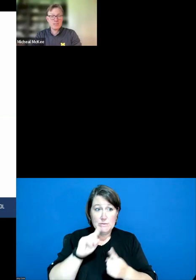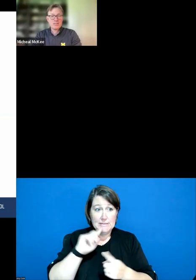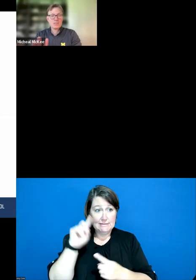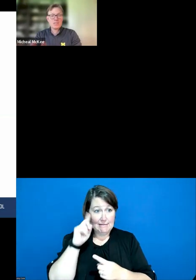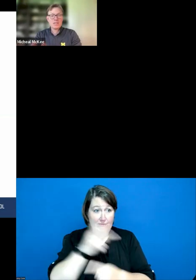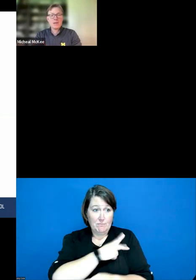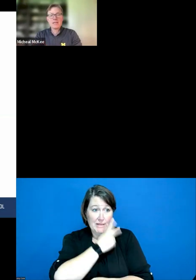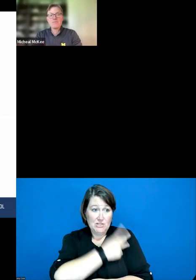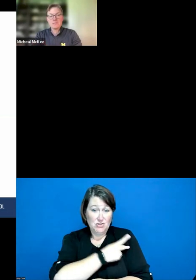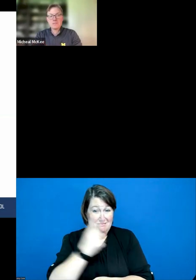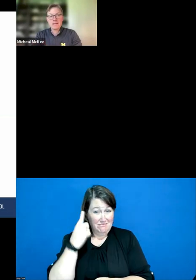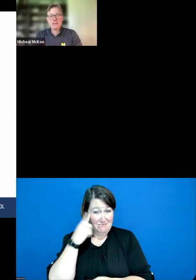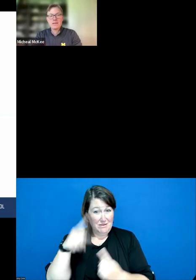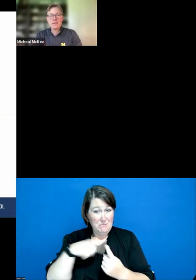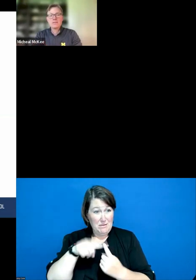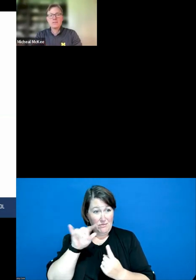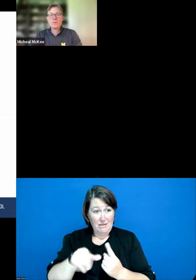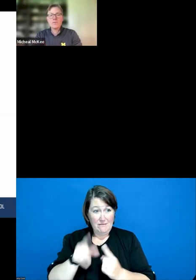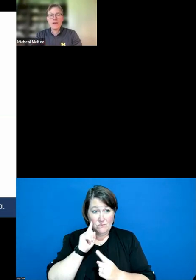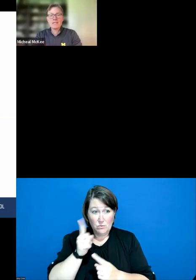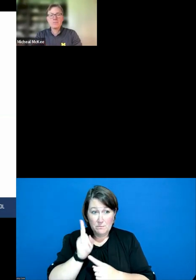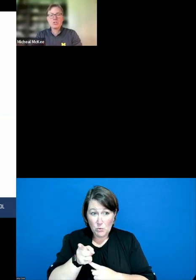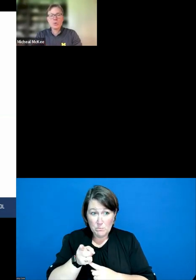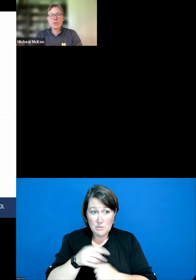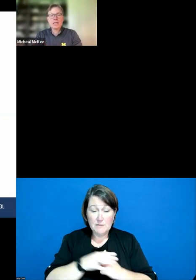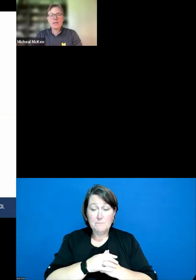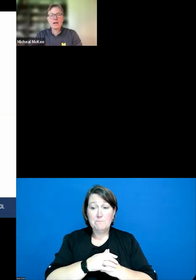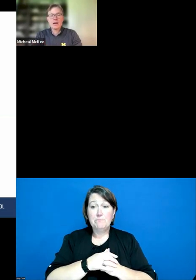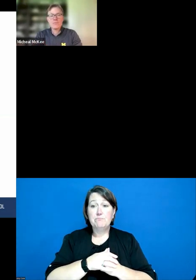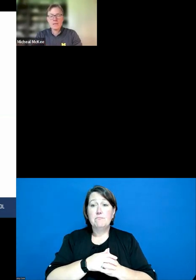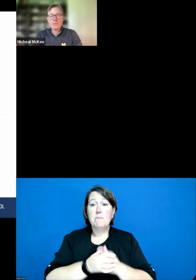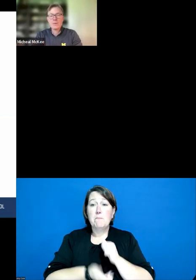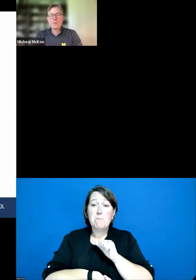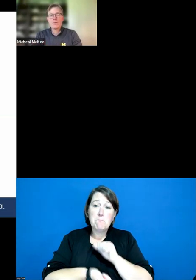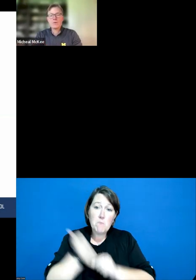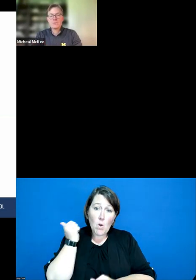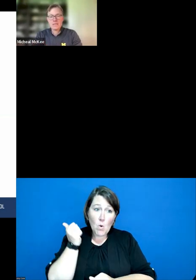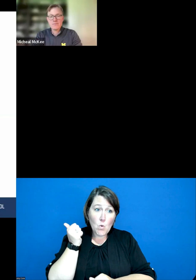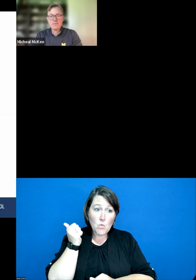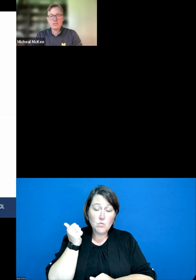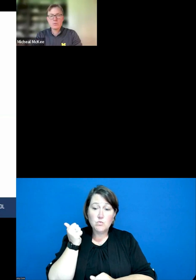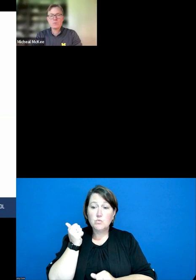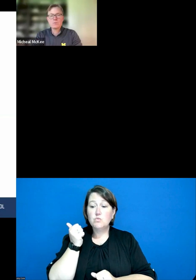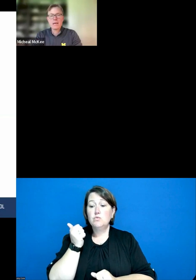Just think about that for a second. So the vast majority of people deaf individuals